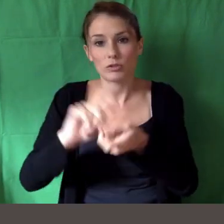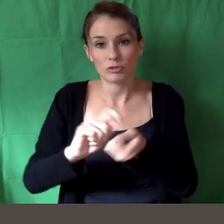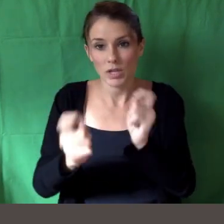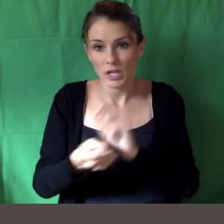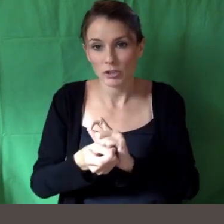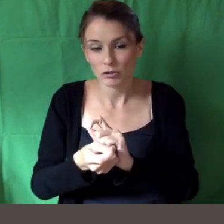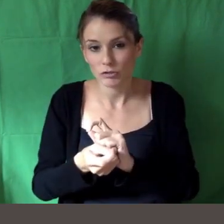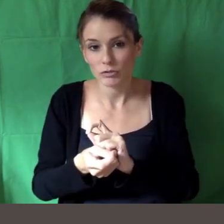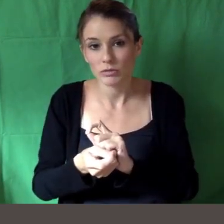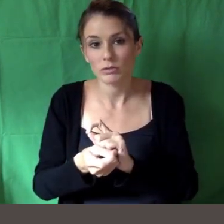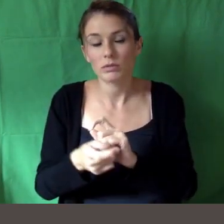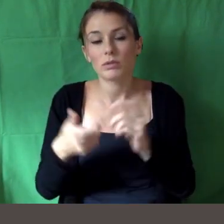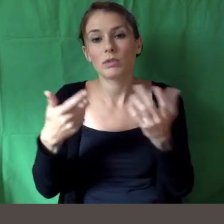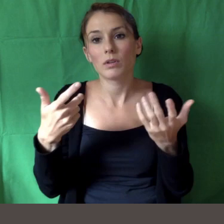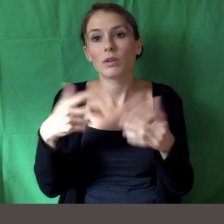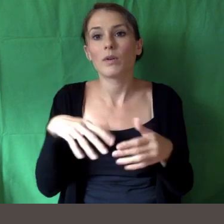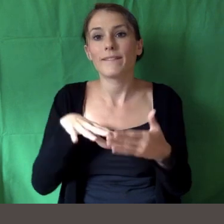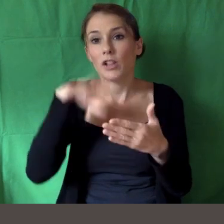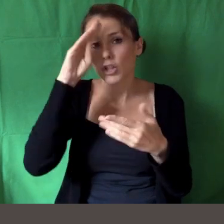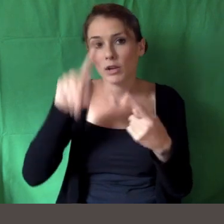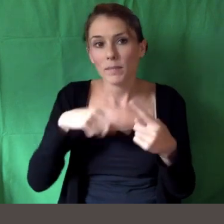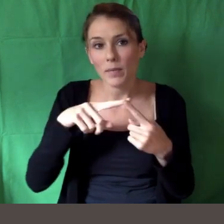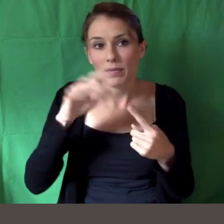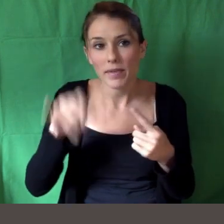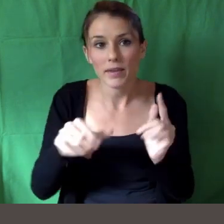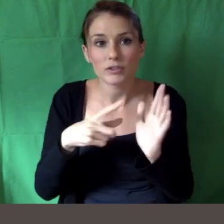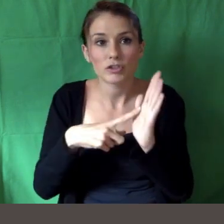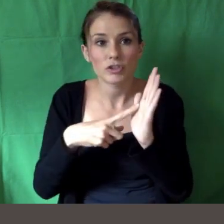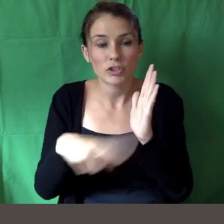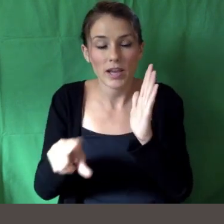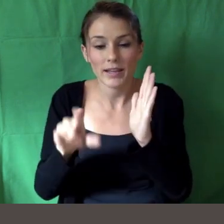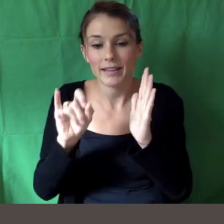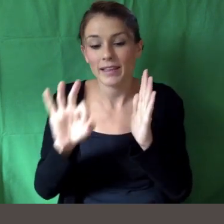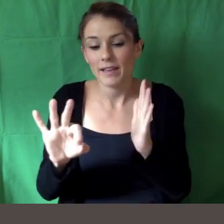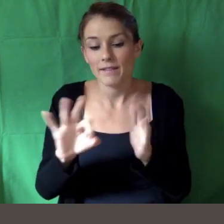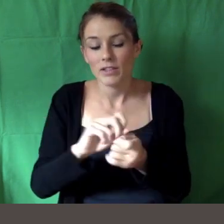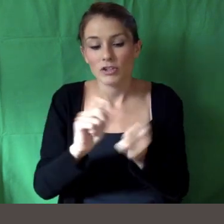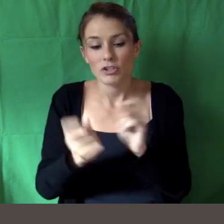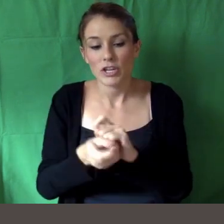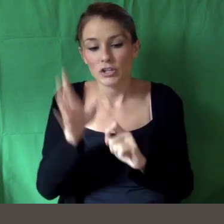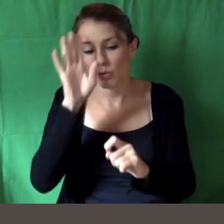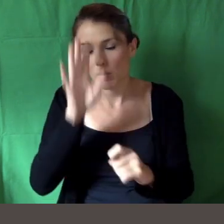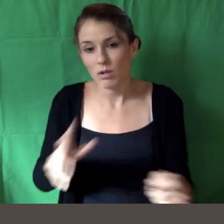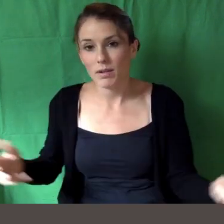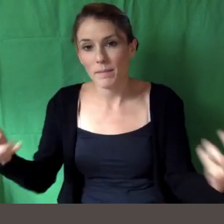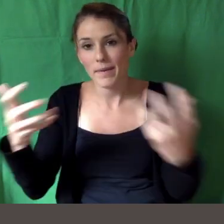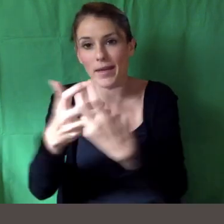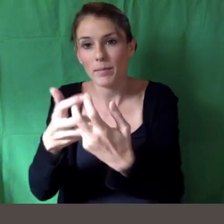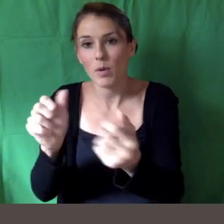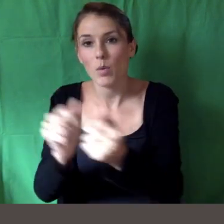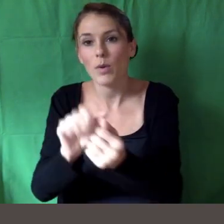Learn about this and check whether these changes will be compatible with your code base.